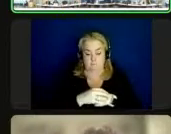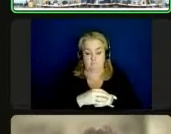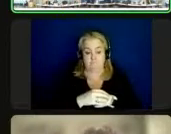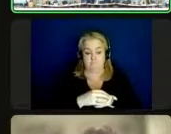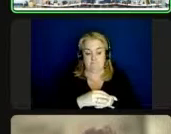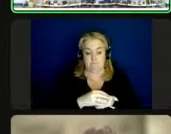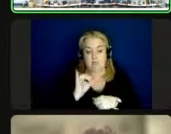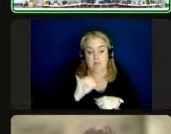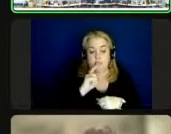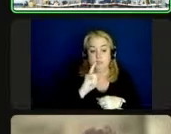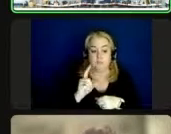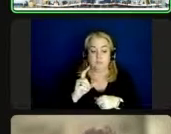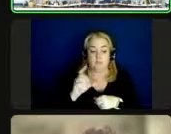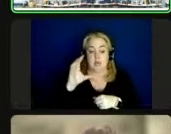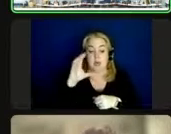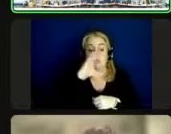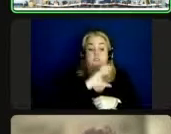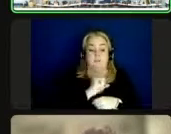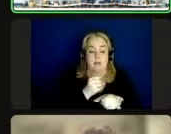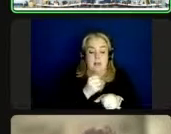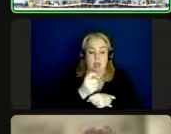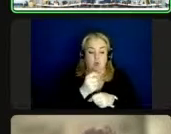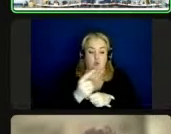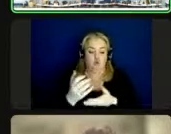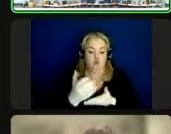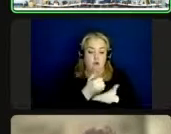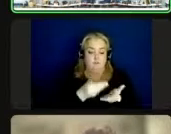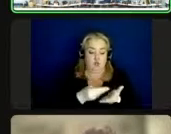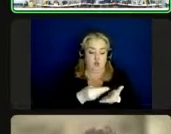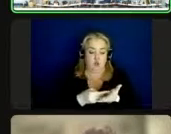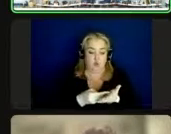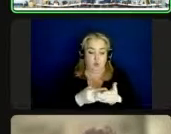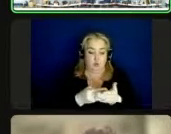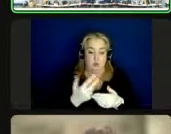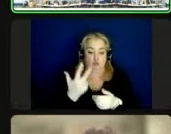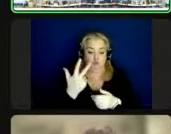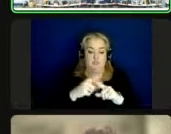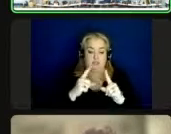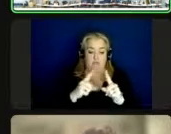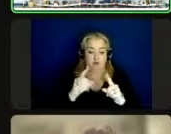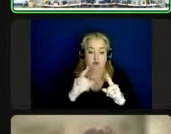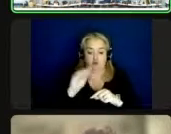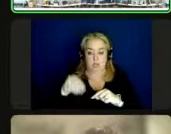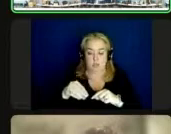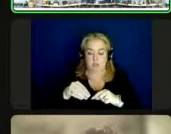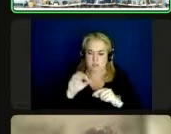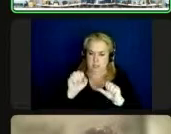PUBLIC TRANSPORTATION.